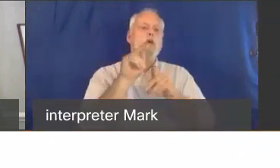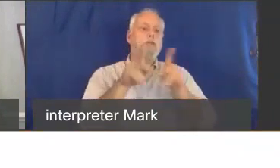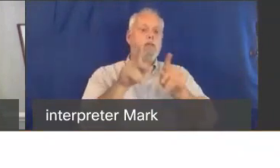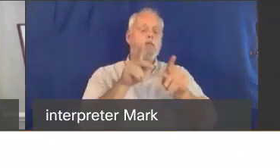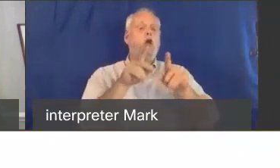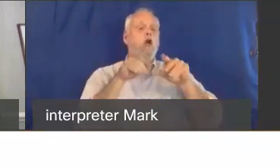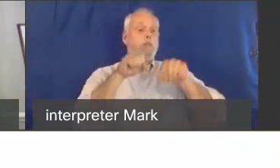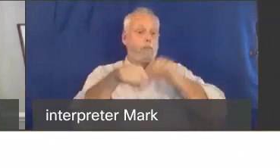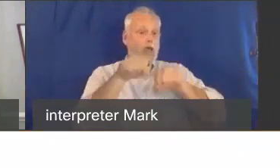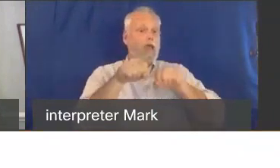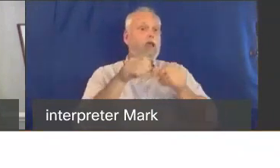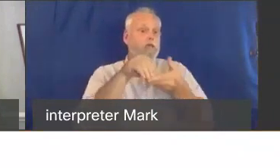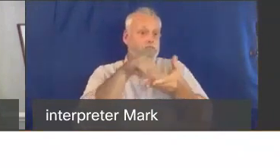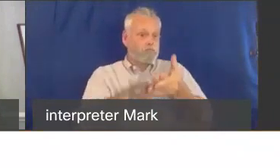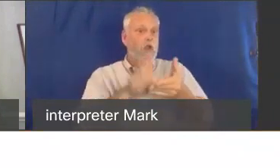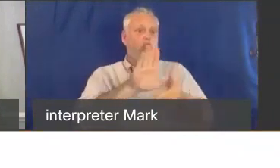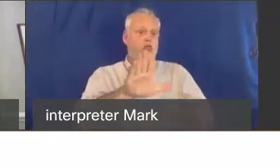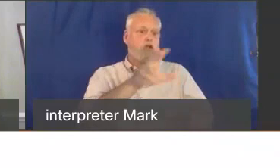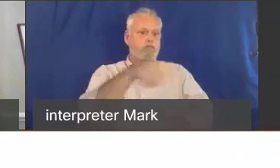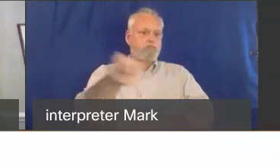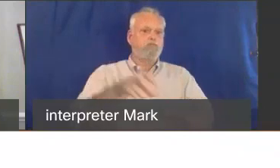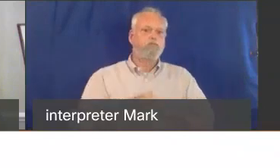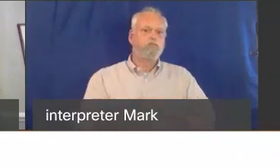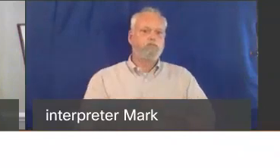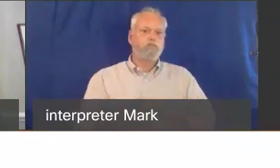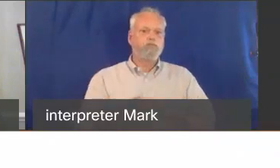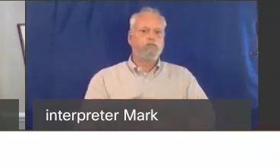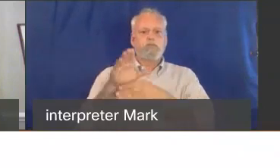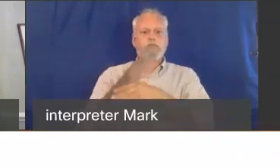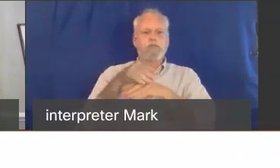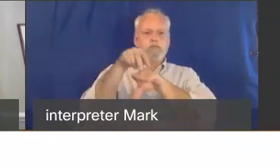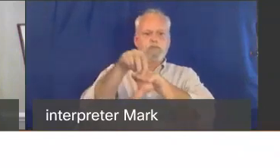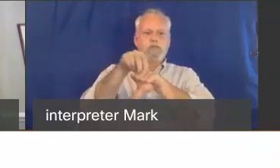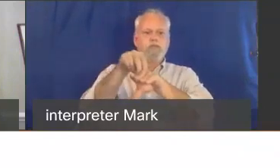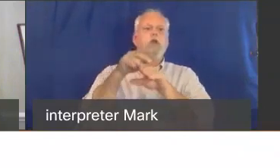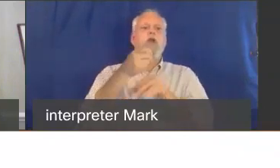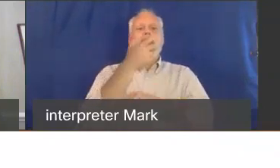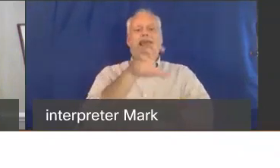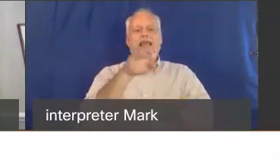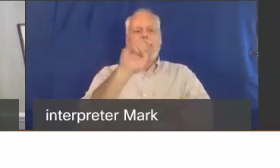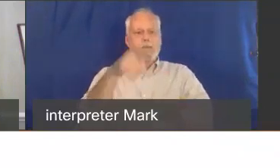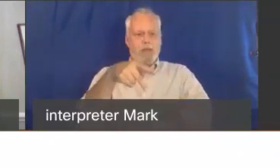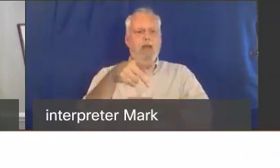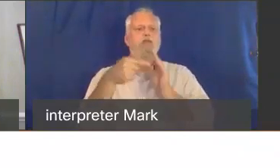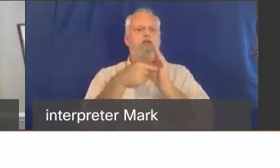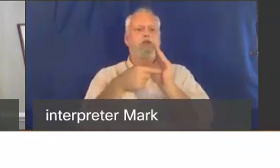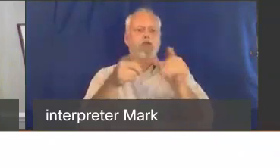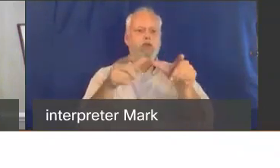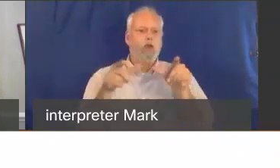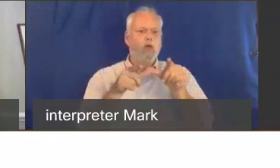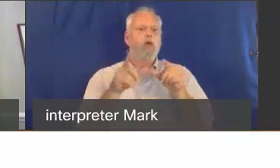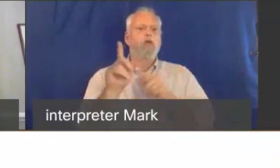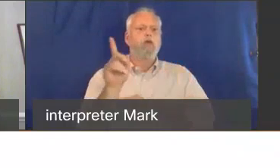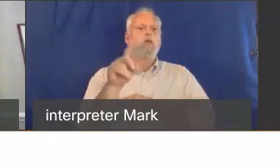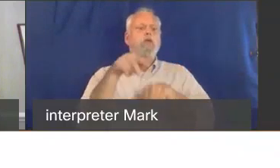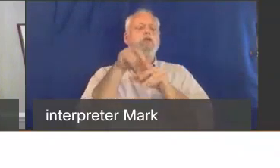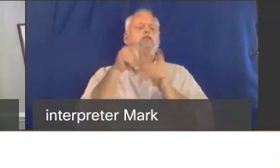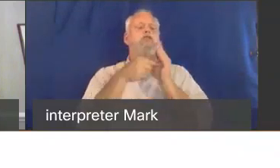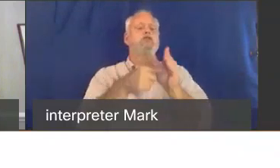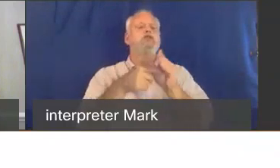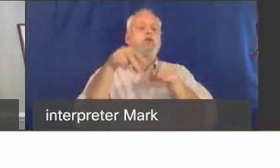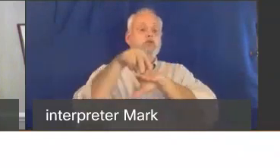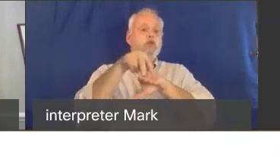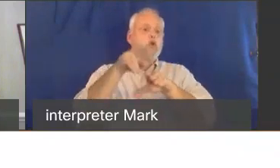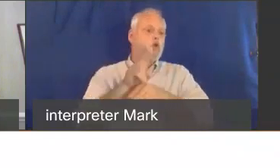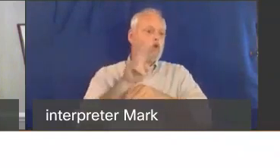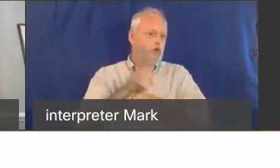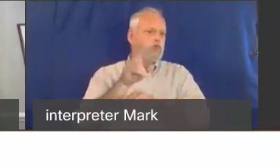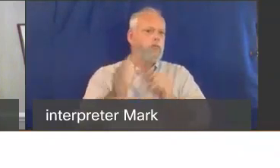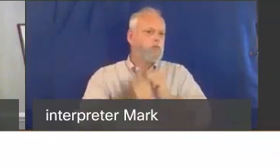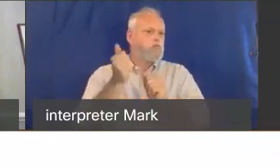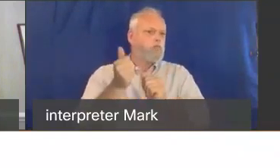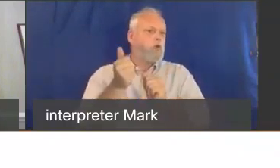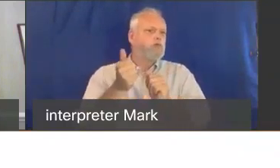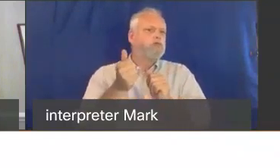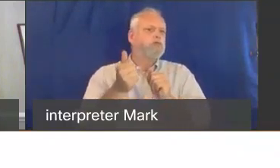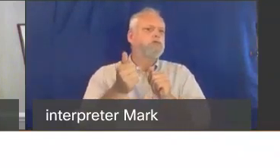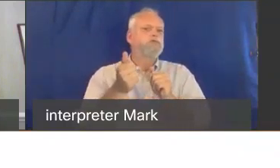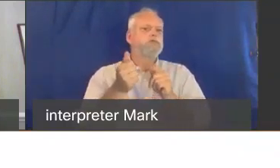And then the scared scared shared scooter heat map on the right refers to shows locations where shirts curator usage is highest. So, within the project area, which is outlined by the.